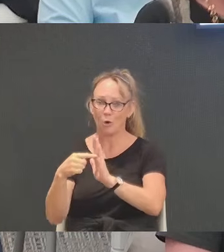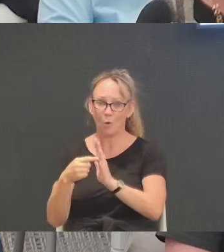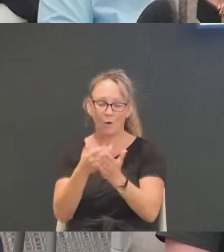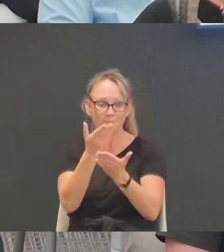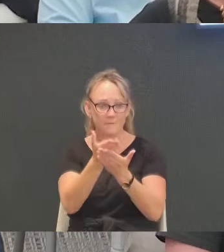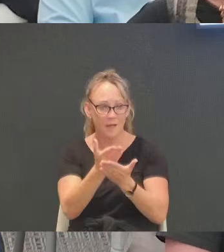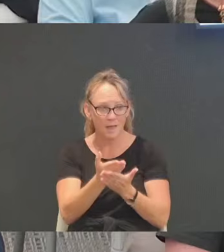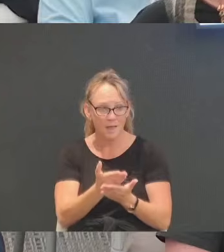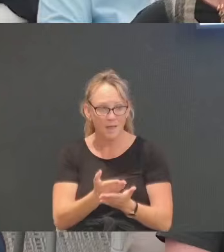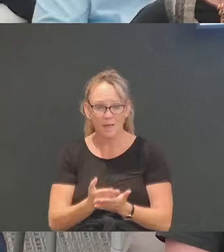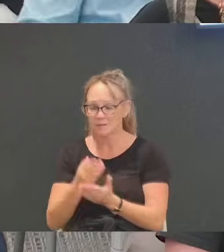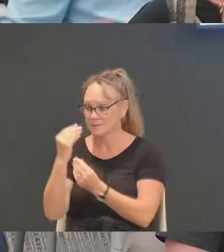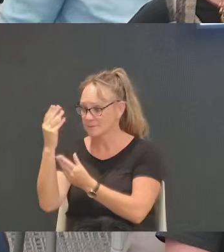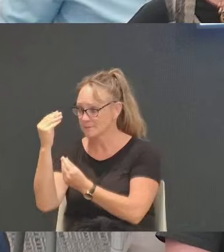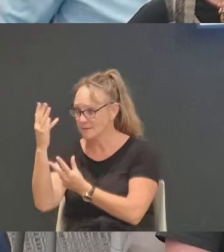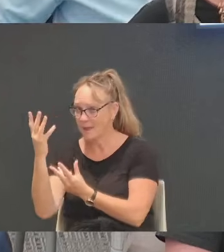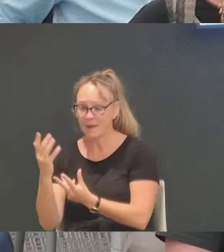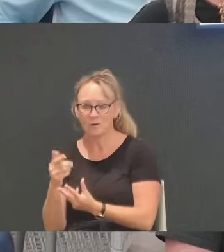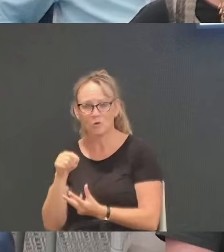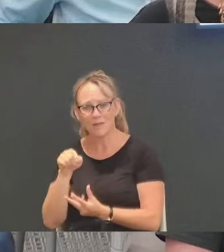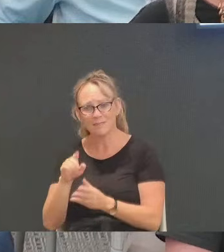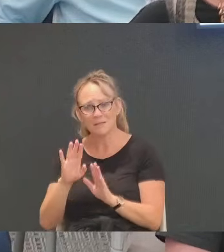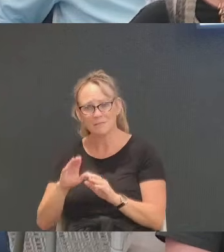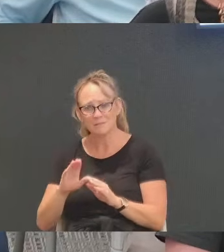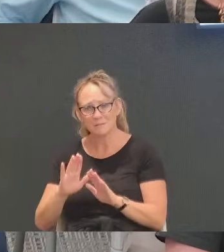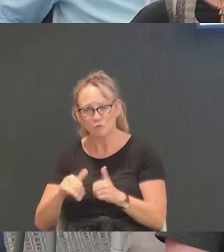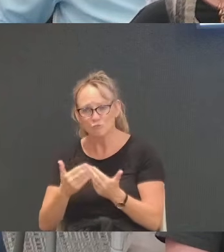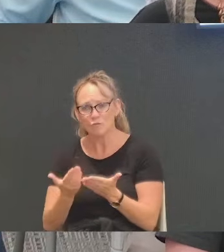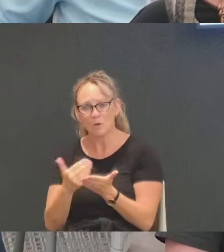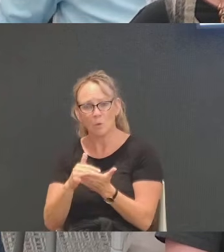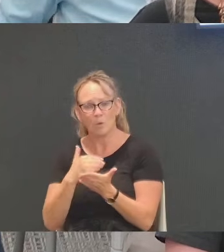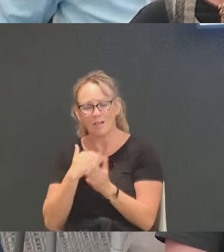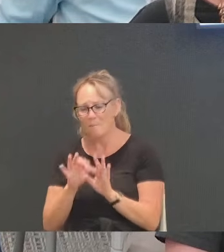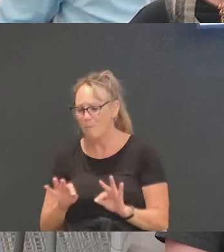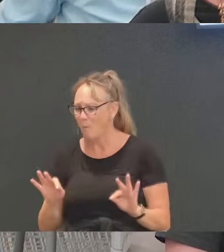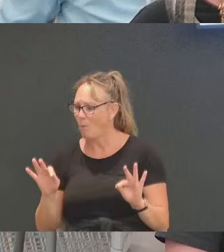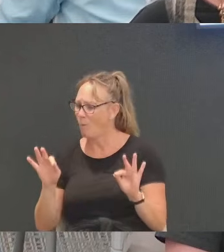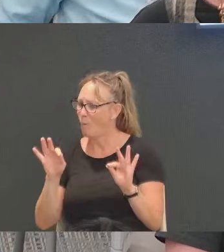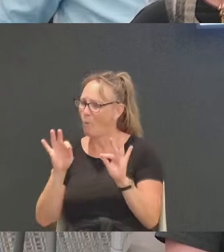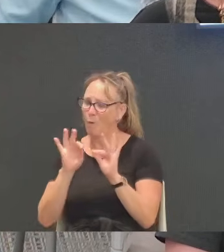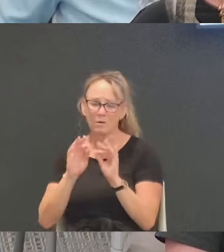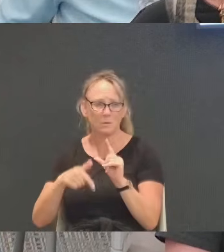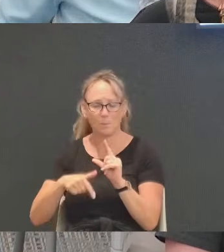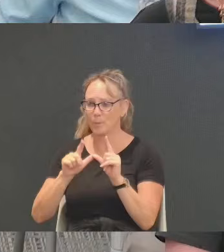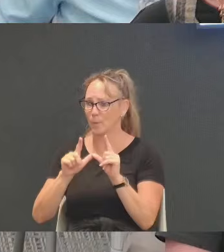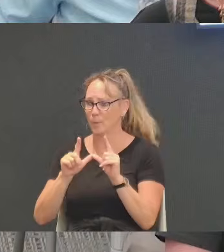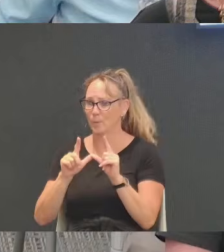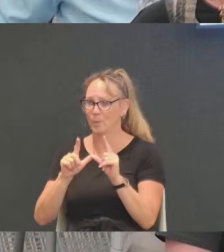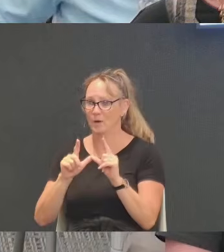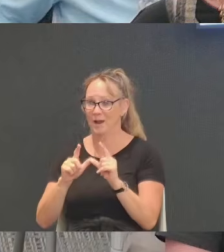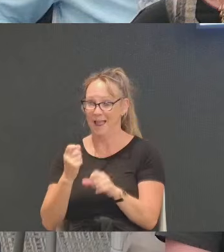this levy is this renewal is important. last last year alone the levy funded life-saving